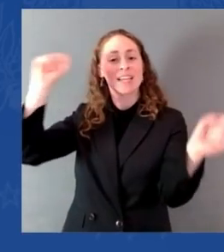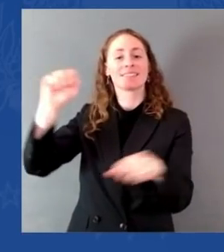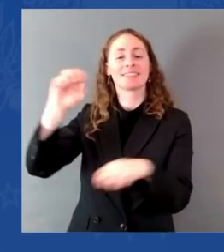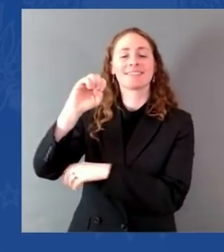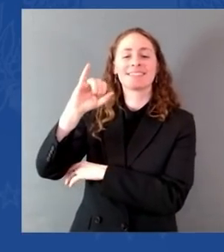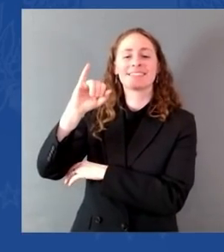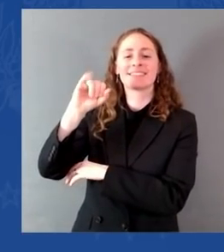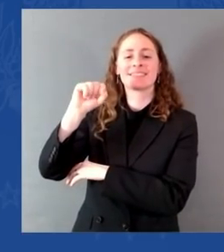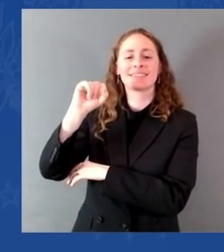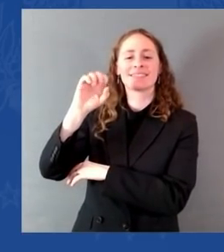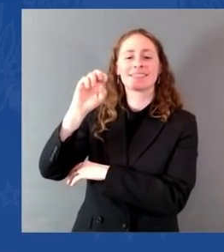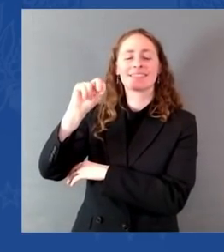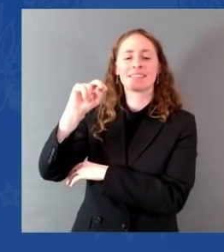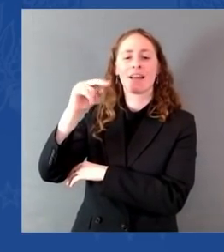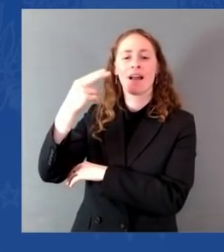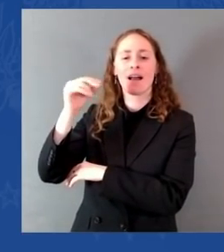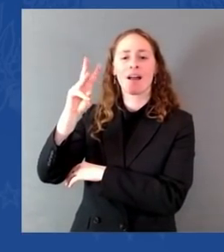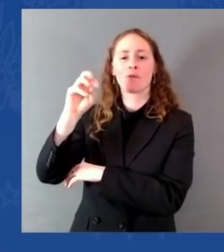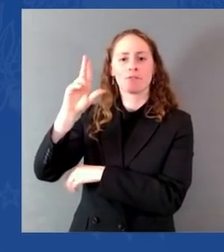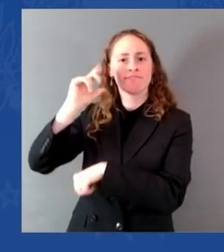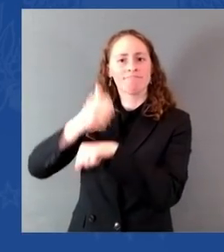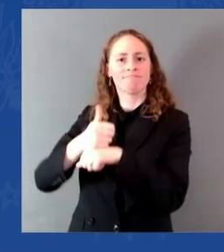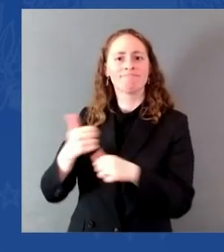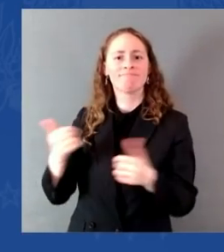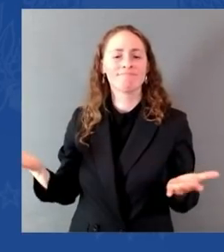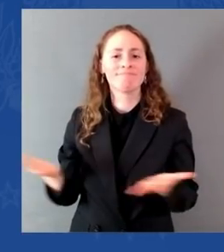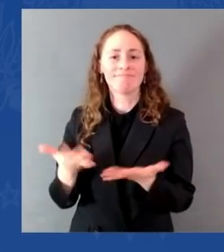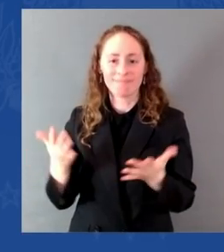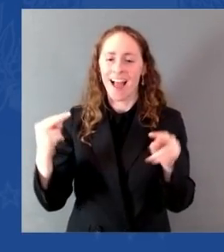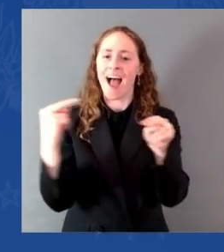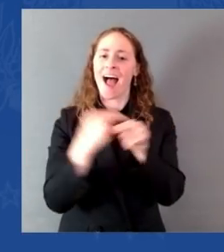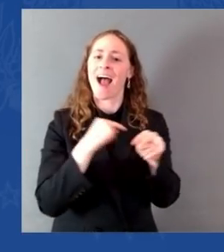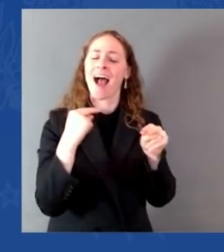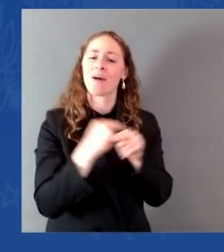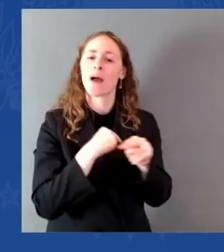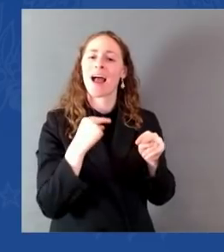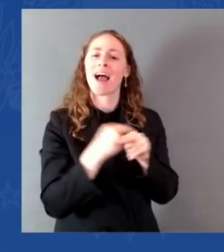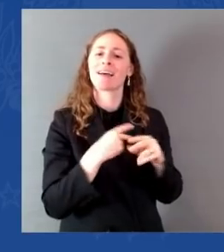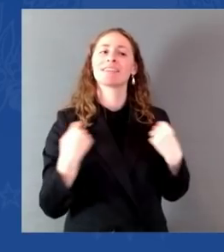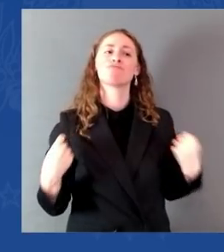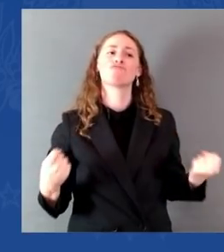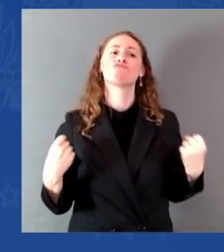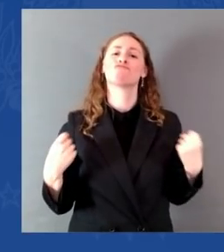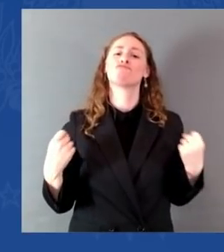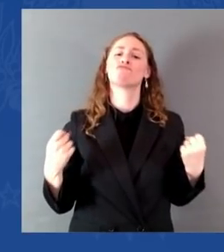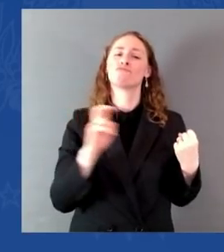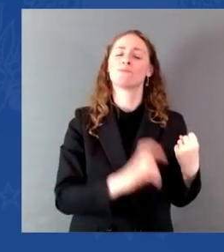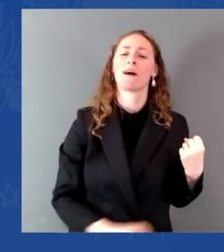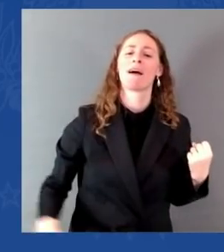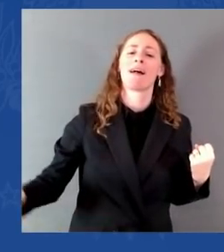And now, we're at work beginning and building the economy of the 21st century to build a better America.